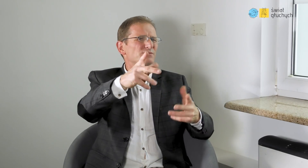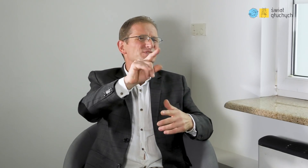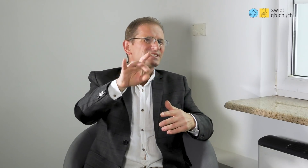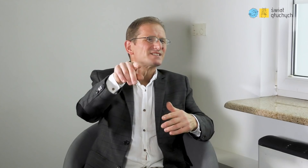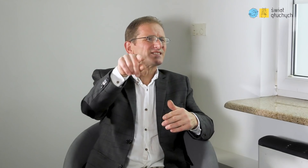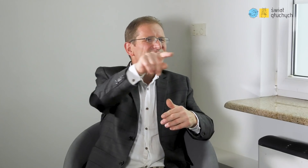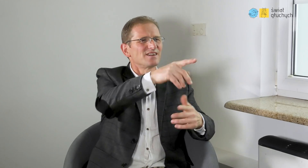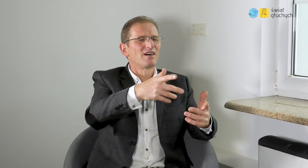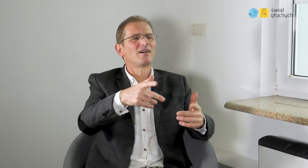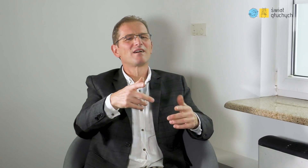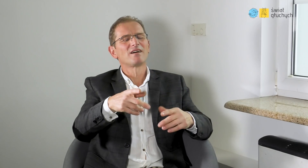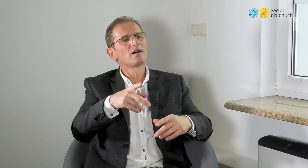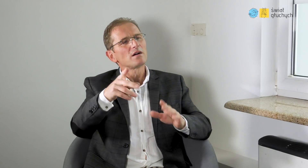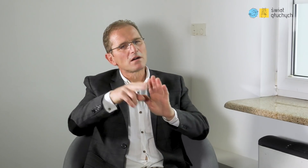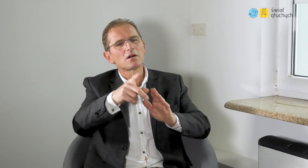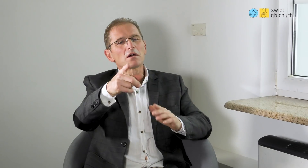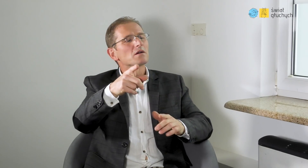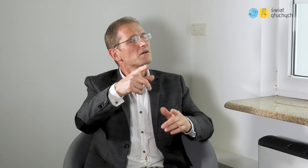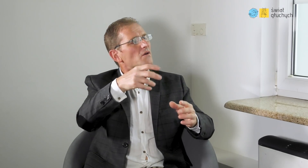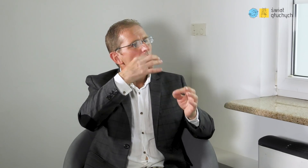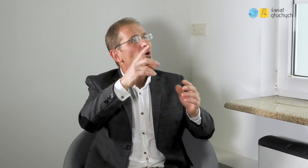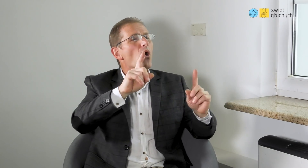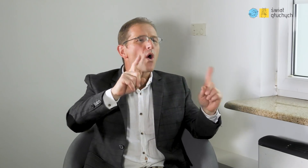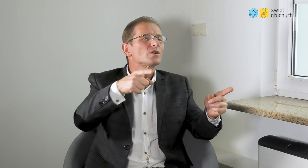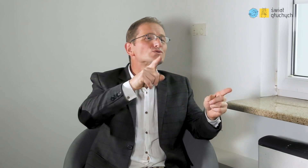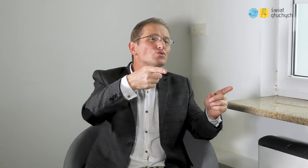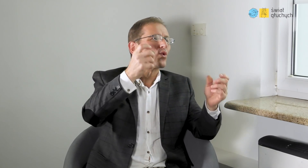Deaf culture and other things, it was all told in brief.